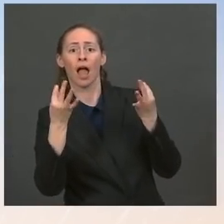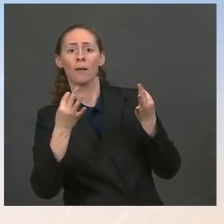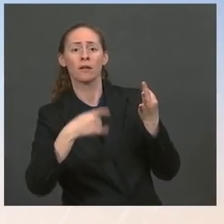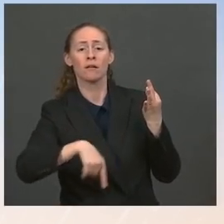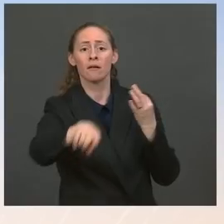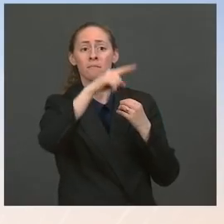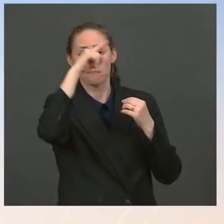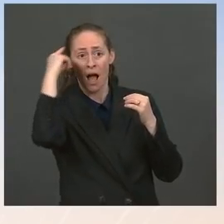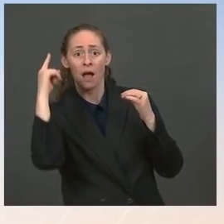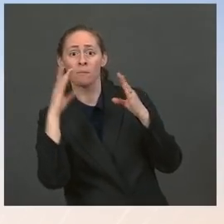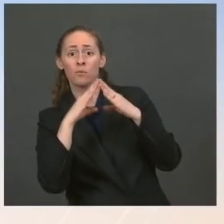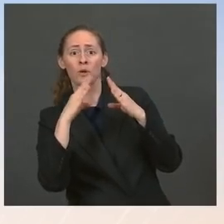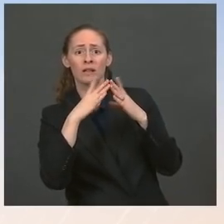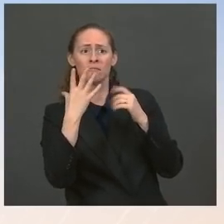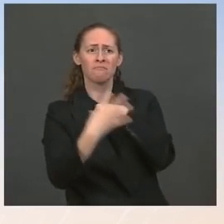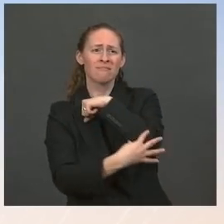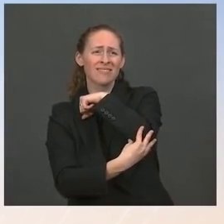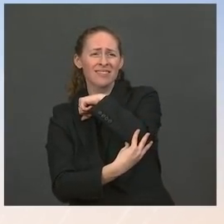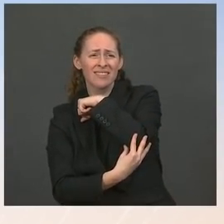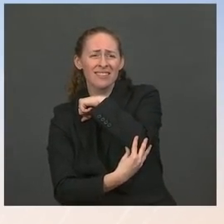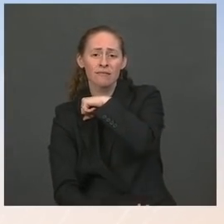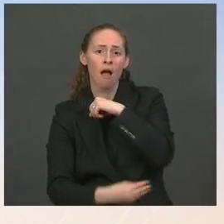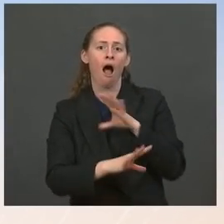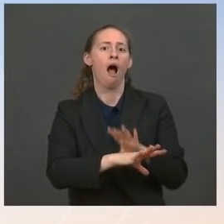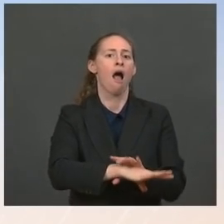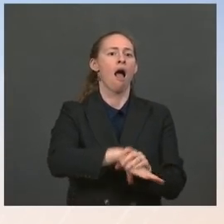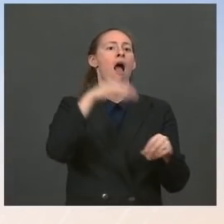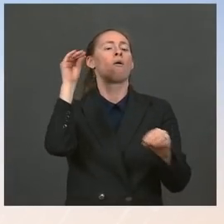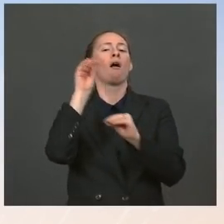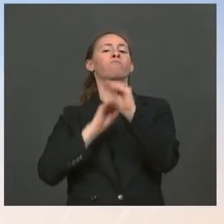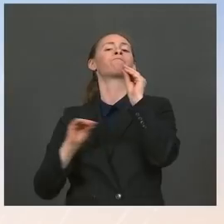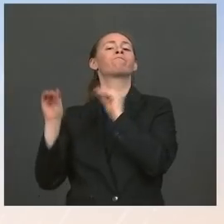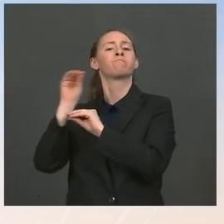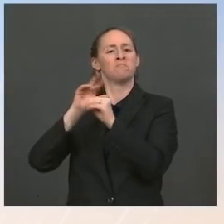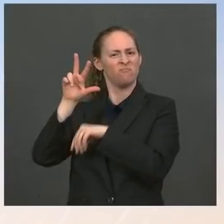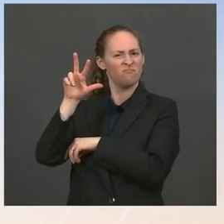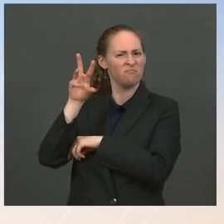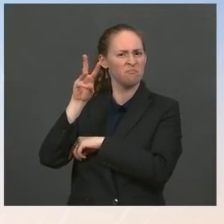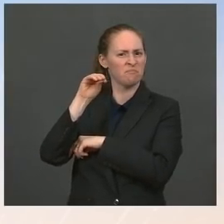it's about 34, 36 percent it cut child poverty. So those things are important and critical.